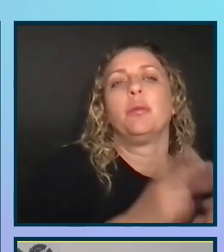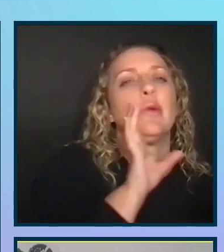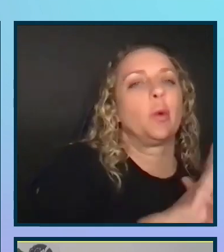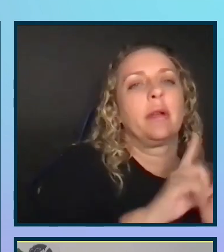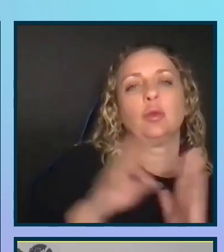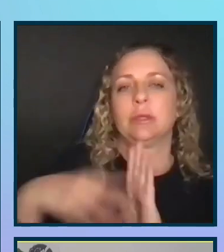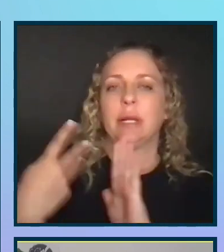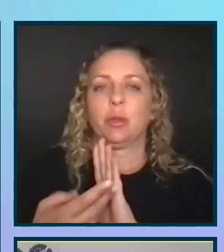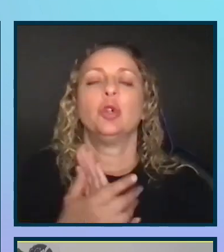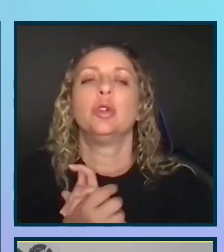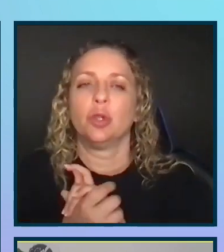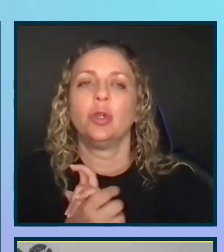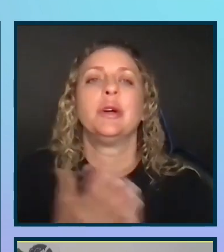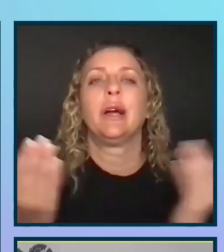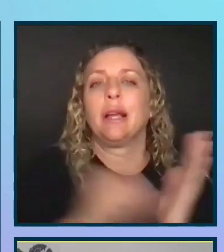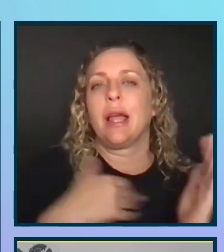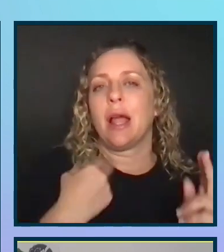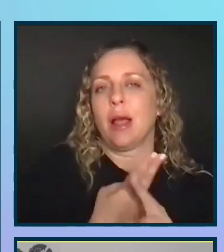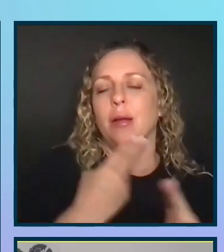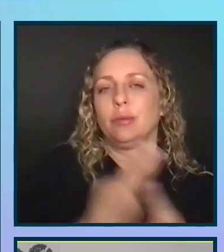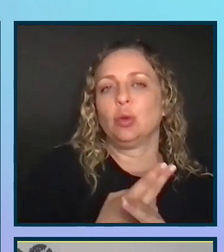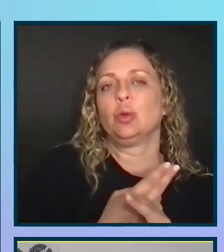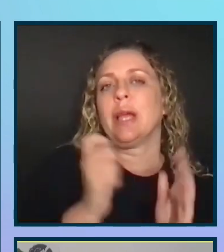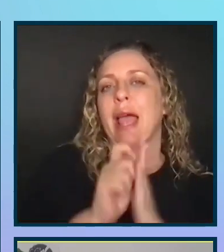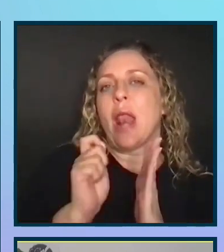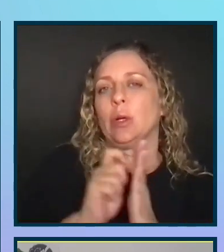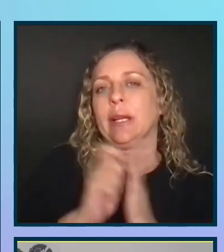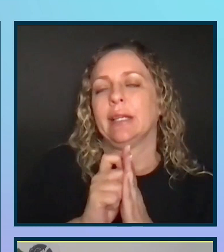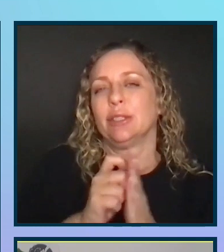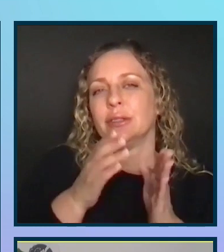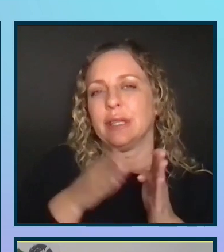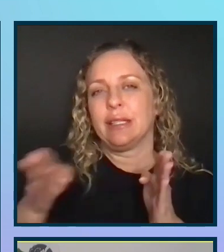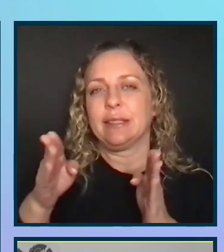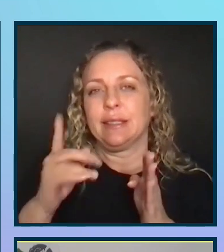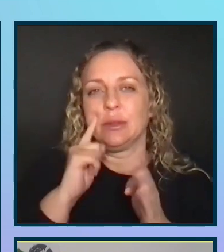So here again, I'm using the annotation technique to say, look, the screen reduction announced something for those.